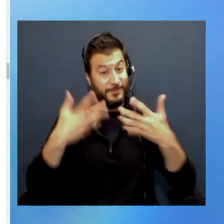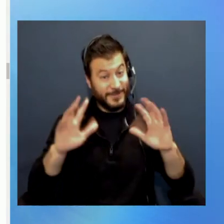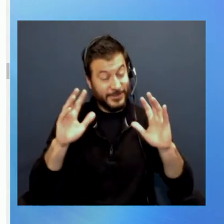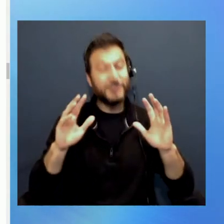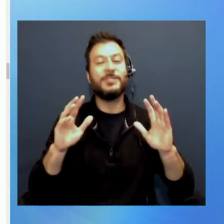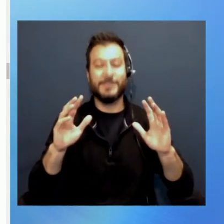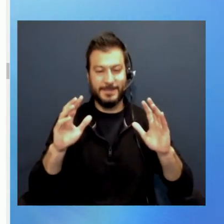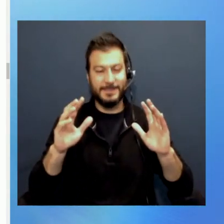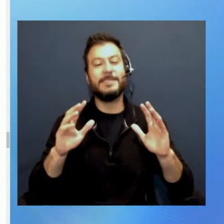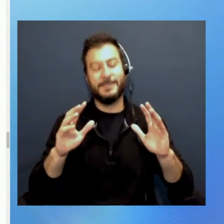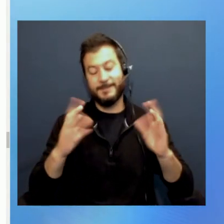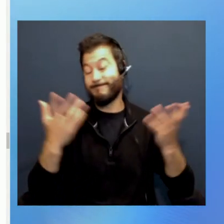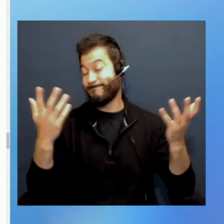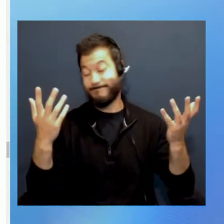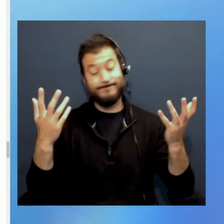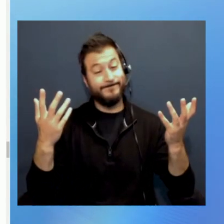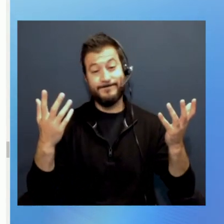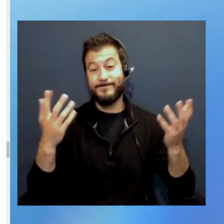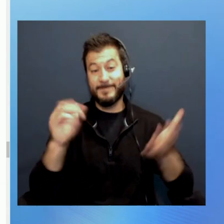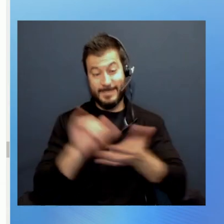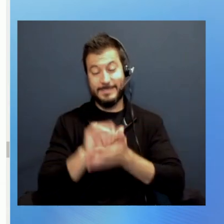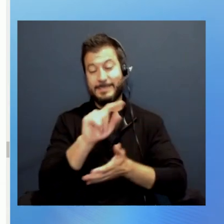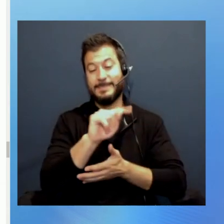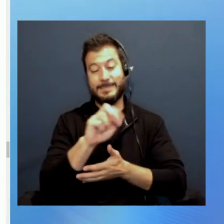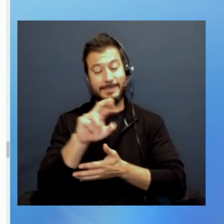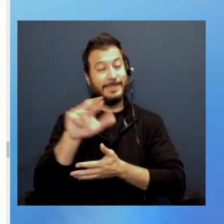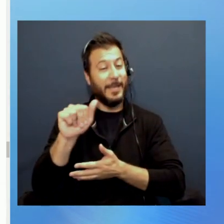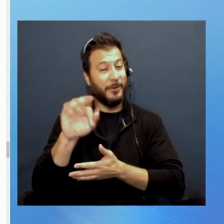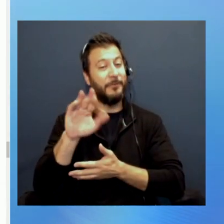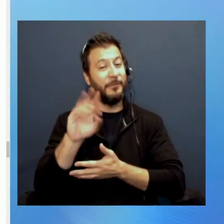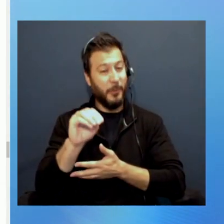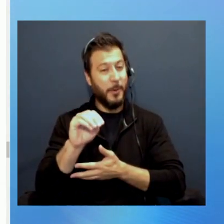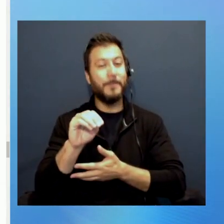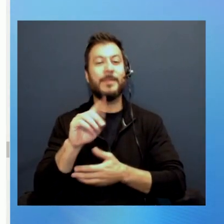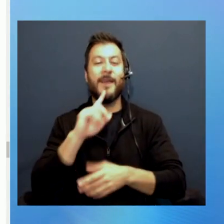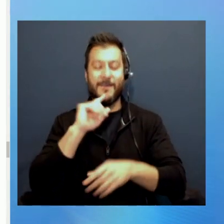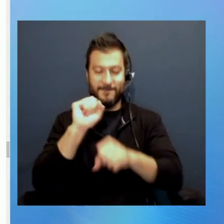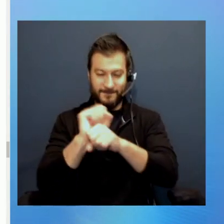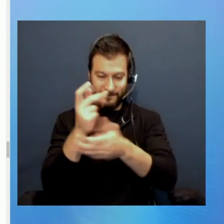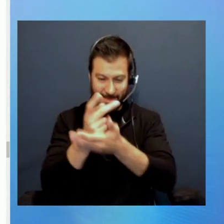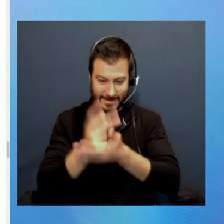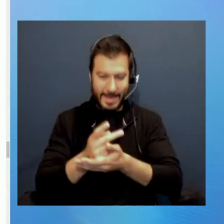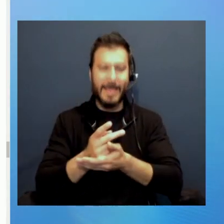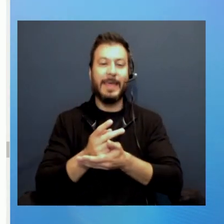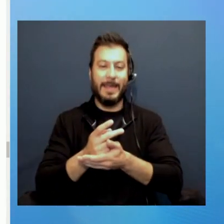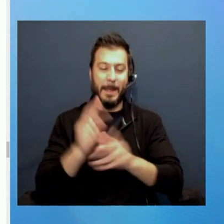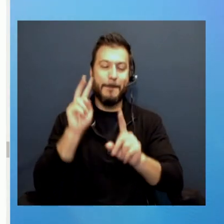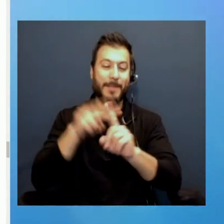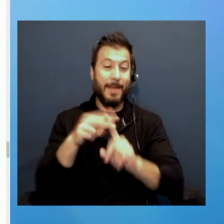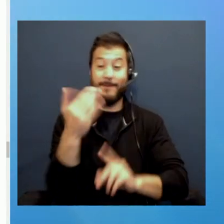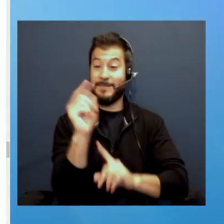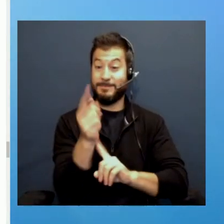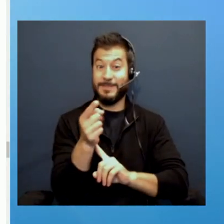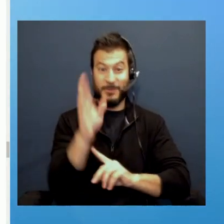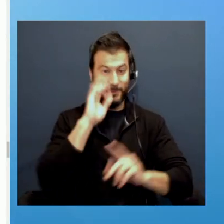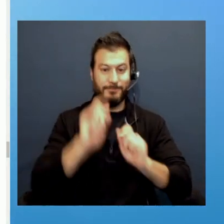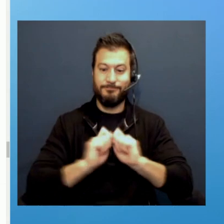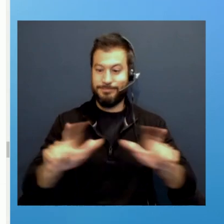Once you've done that, it is essentially a Terraform in it validate and apply, and 15 minutes later,